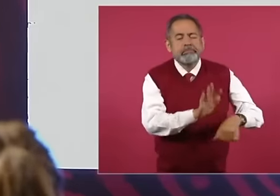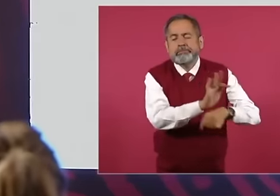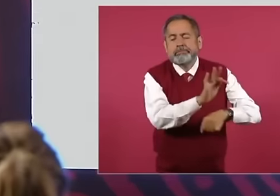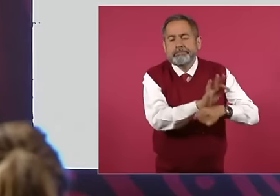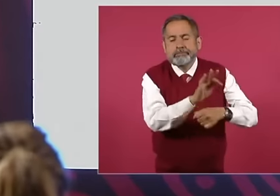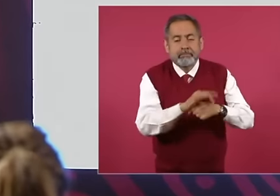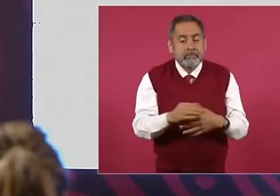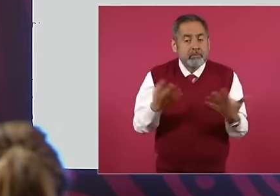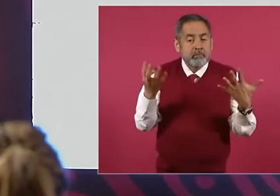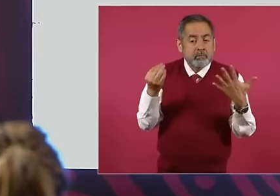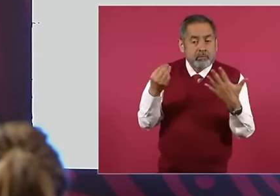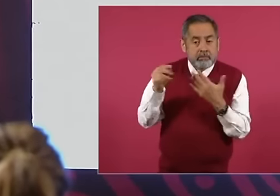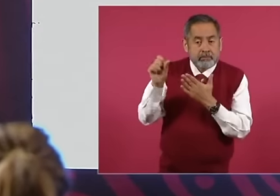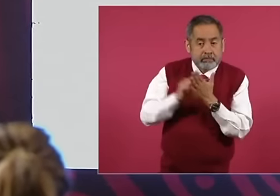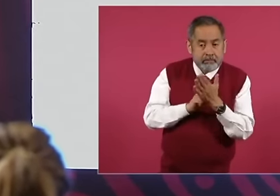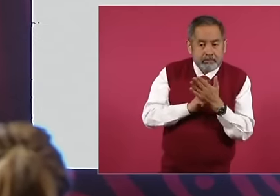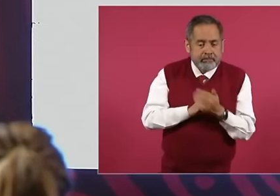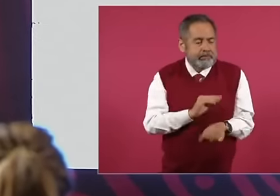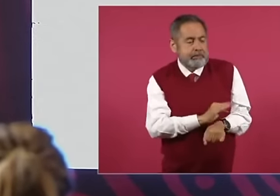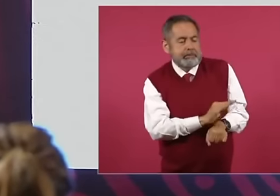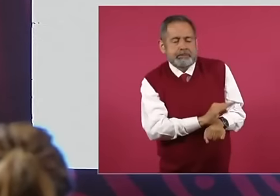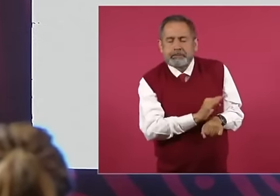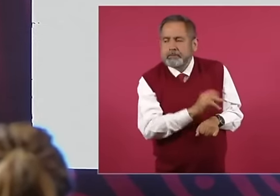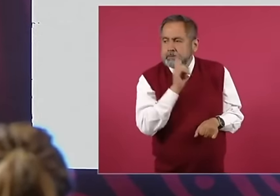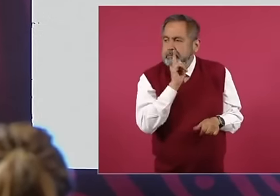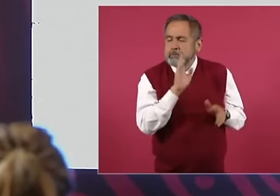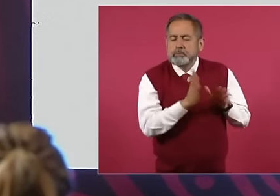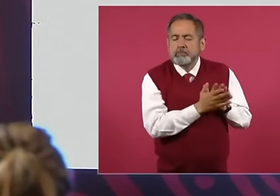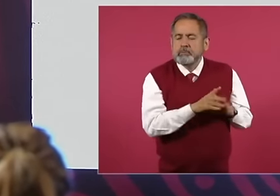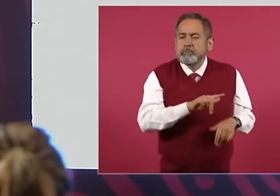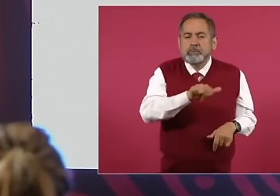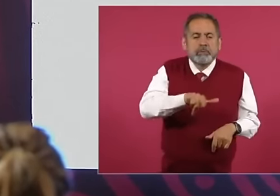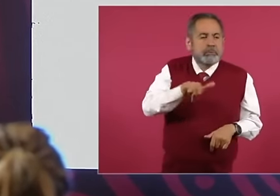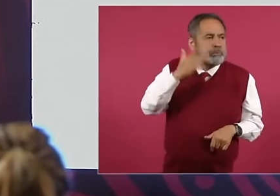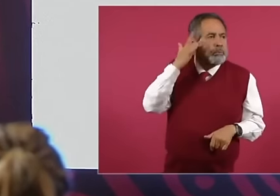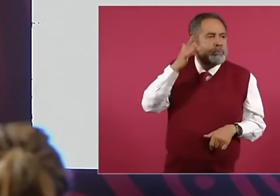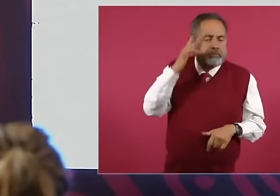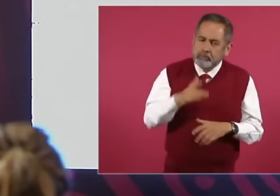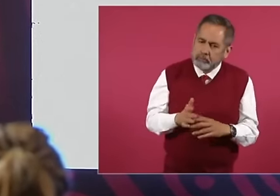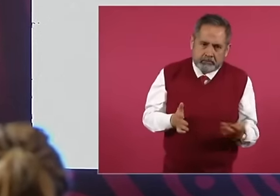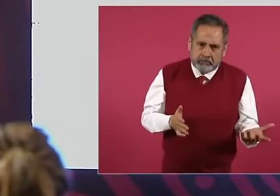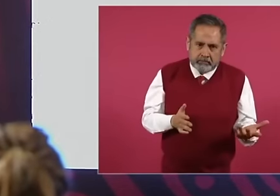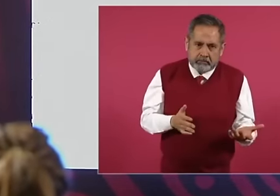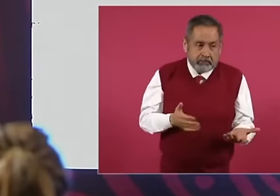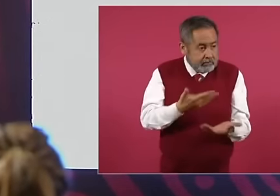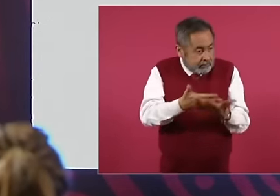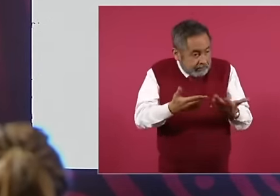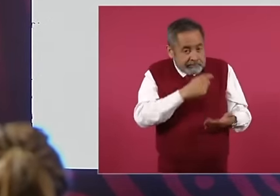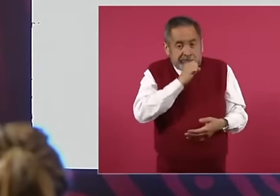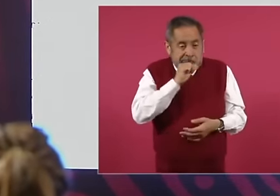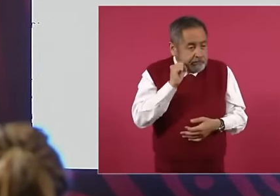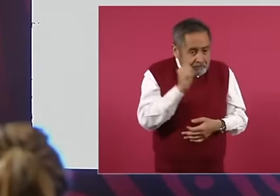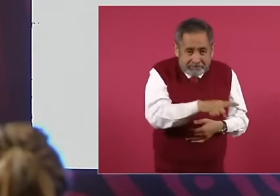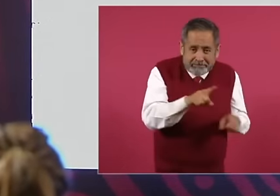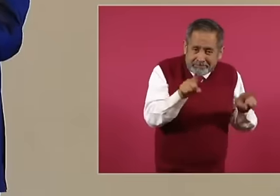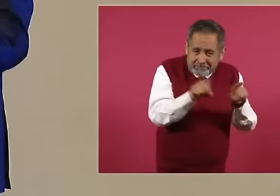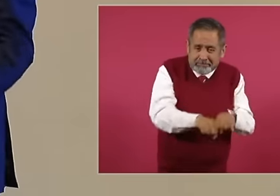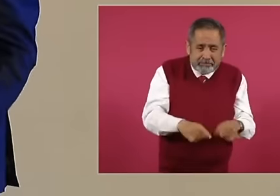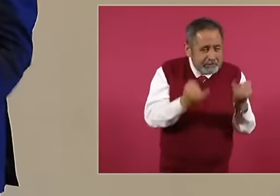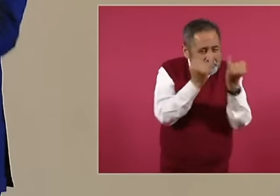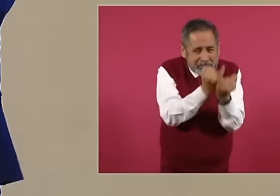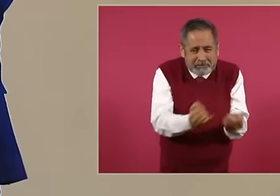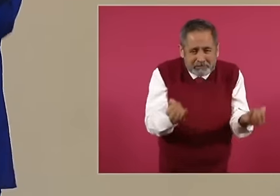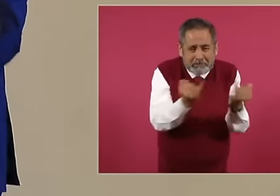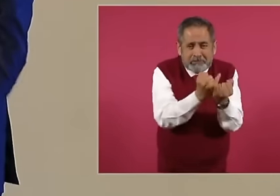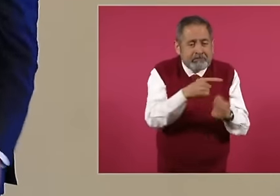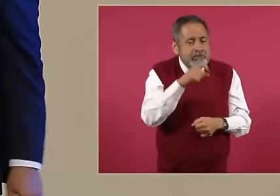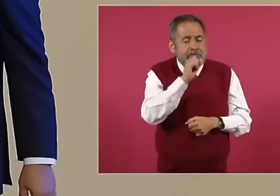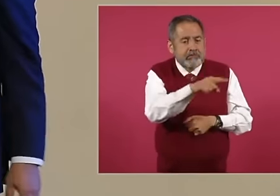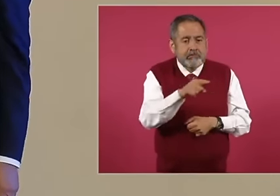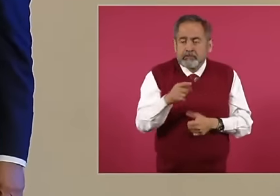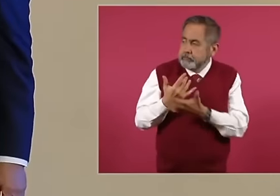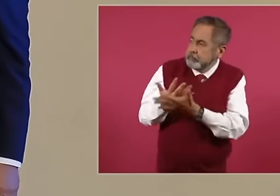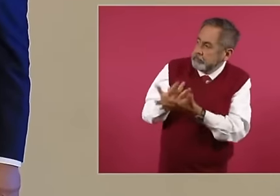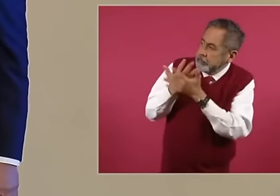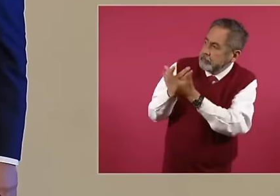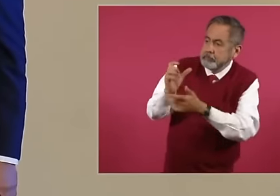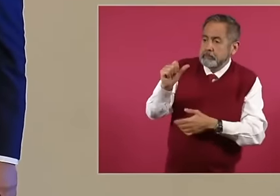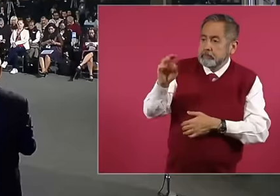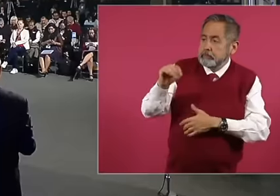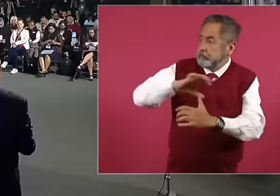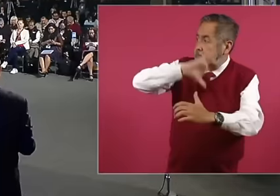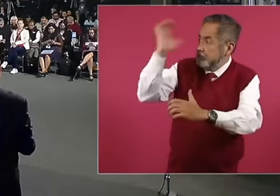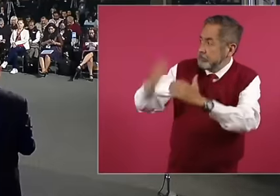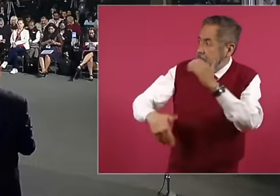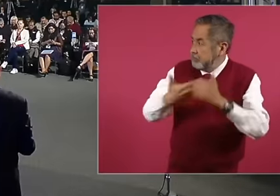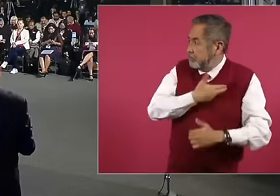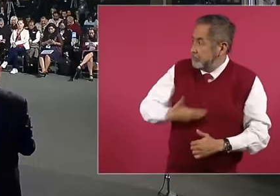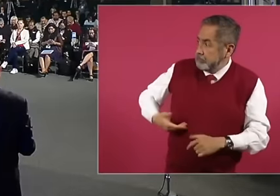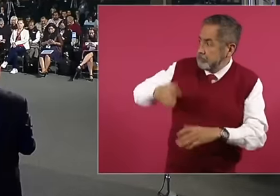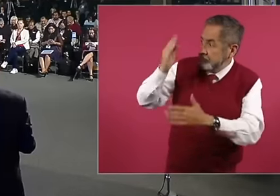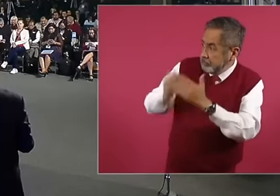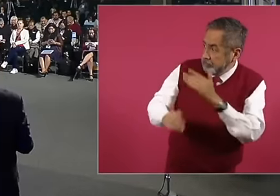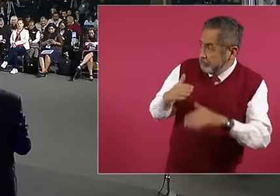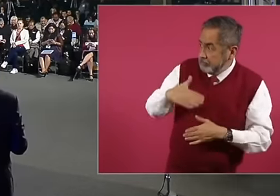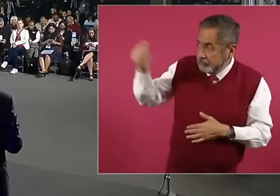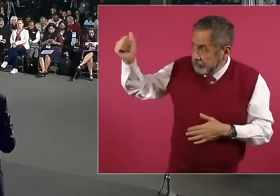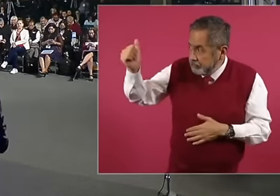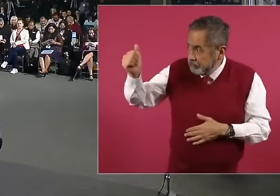resolve first that they were on vacation They already entered on the first of August Today